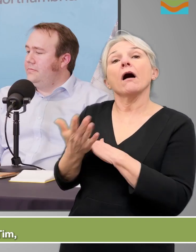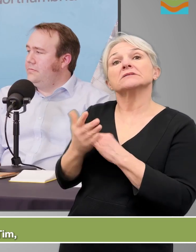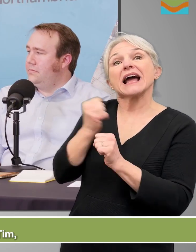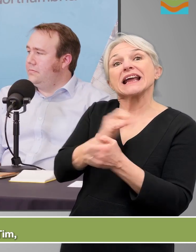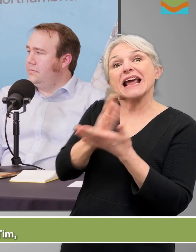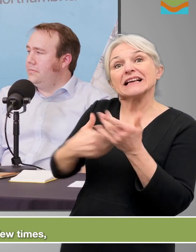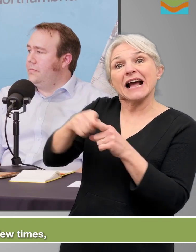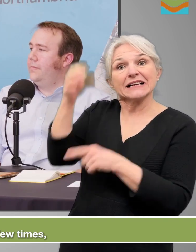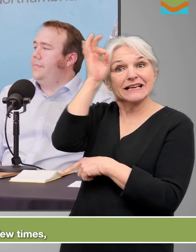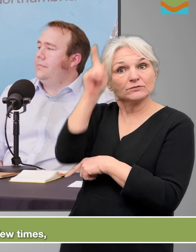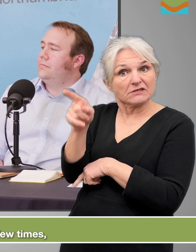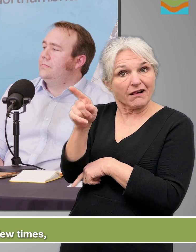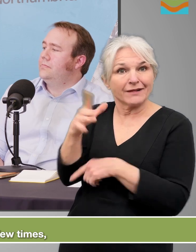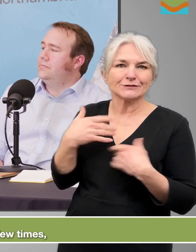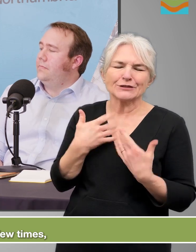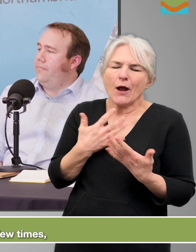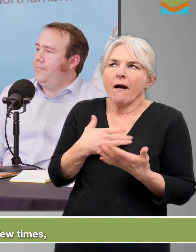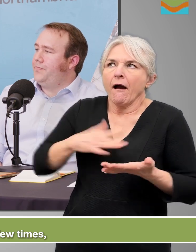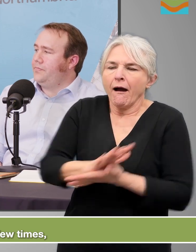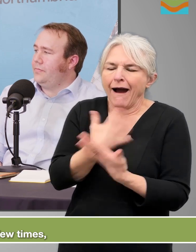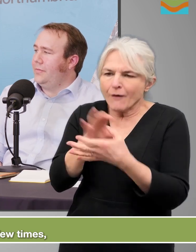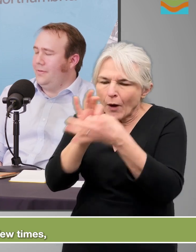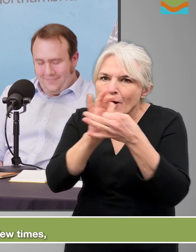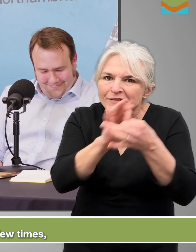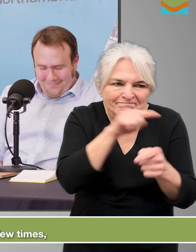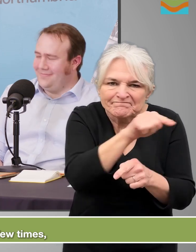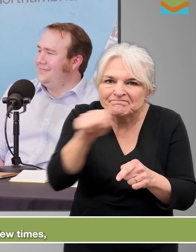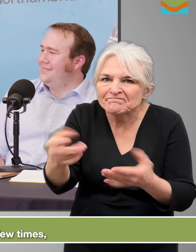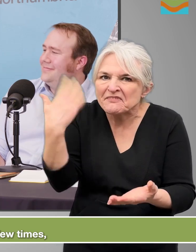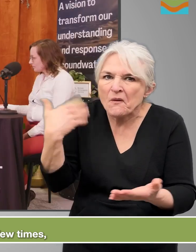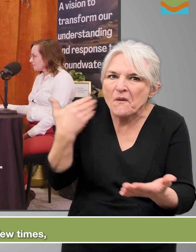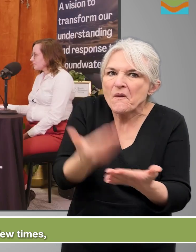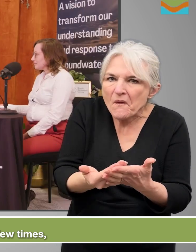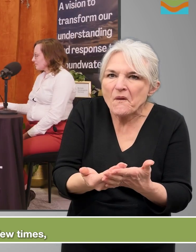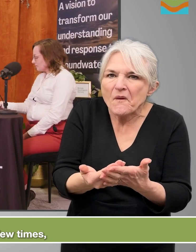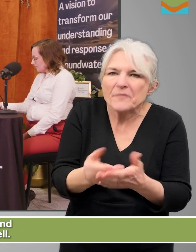In your introduction there Tim, the word subsurface came up a few times,